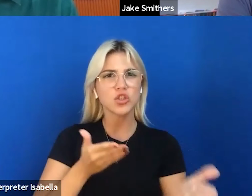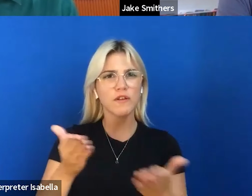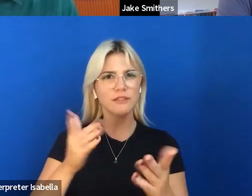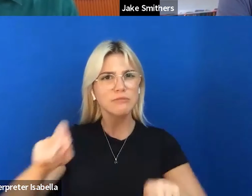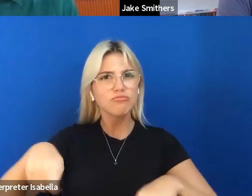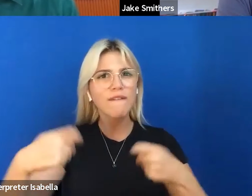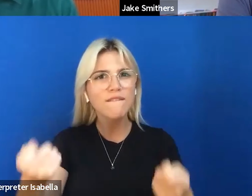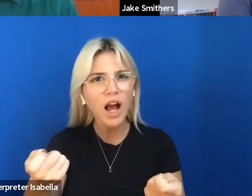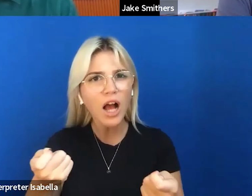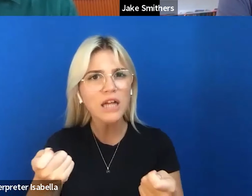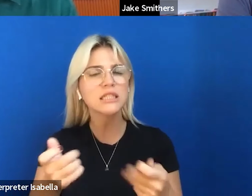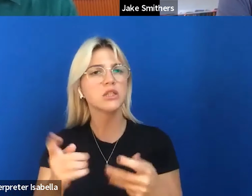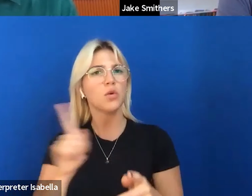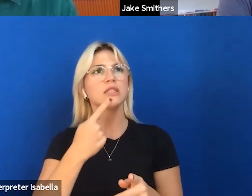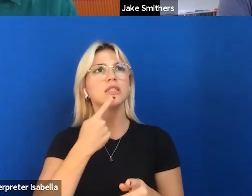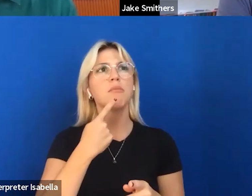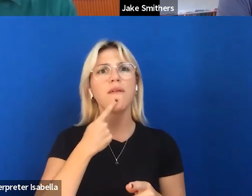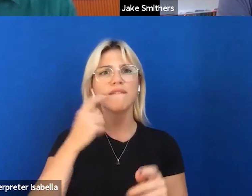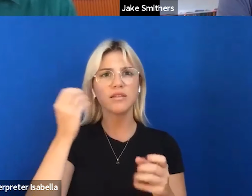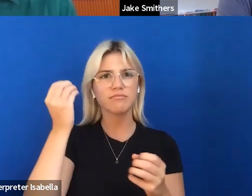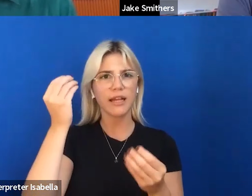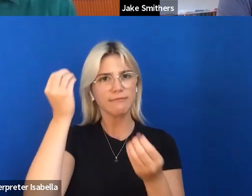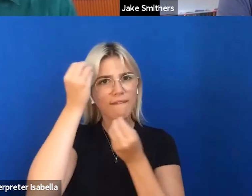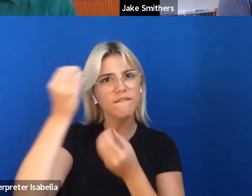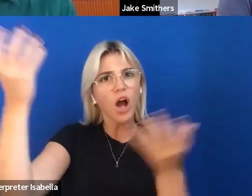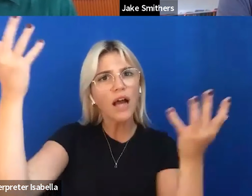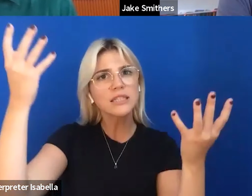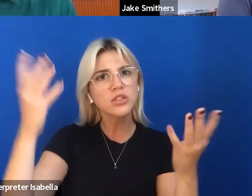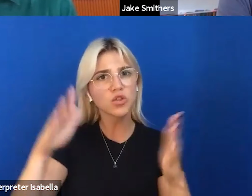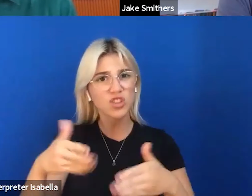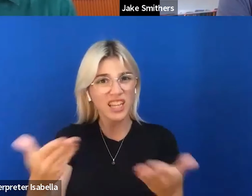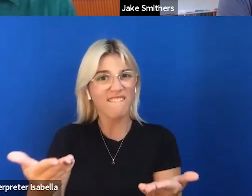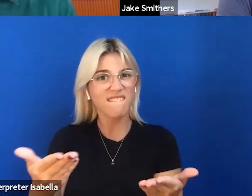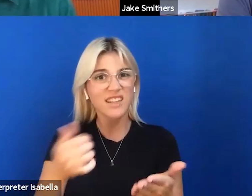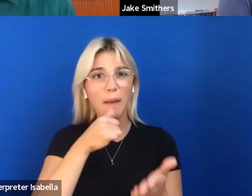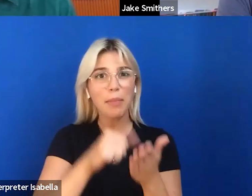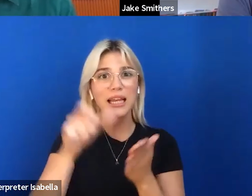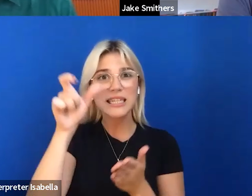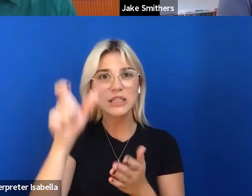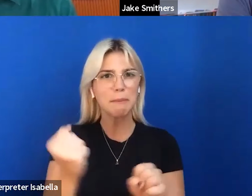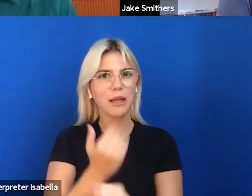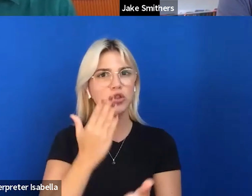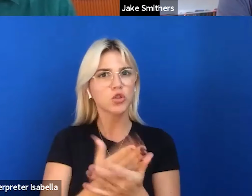What type of advice do you give to applicants about ensuring they reflect the Protocols in their applications?